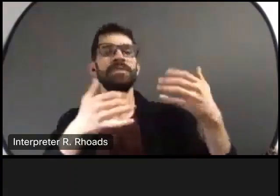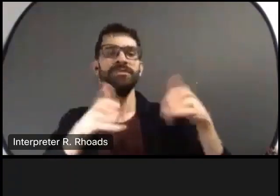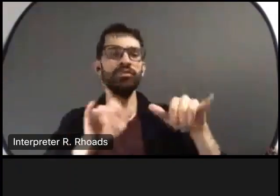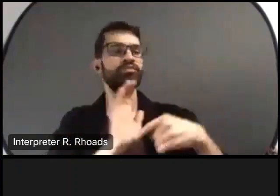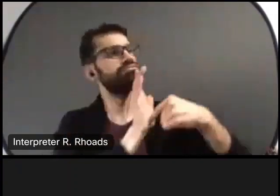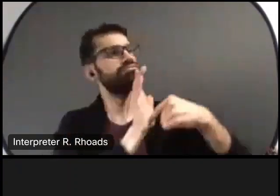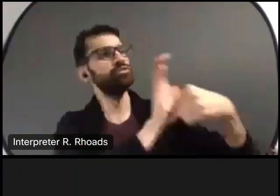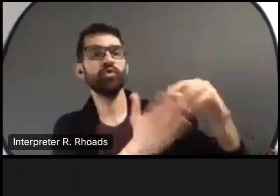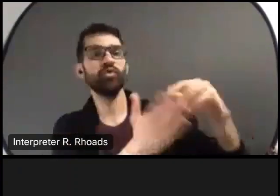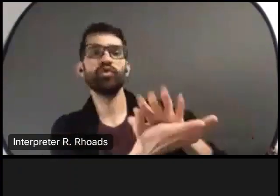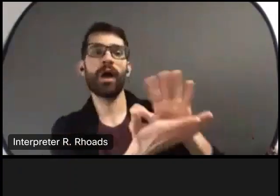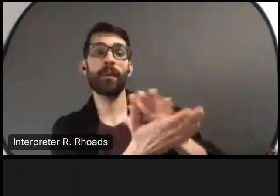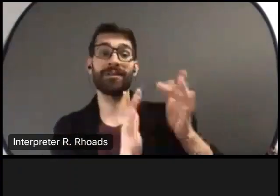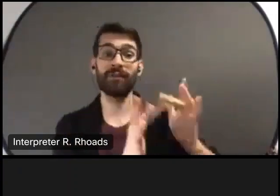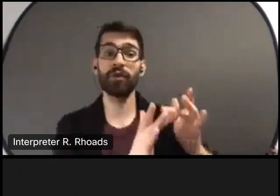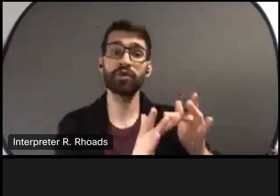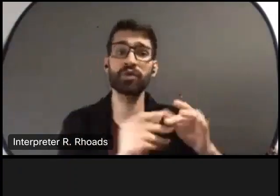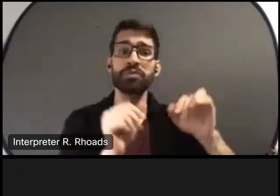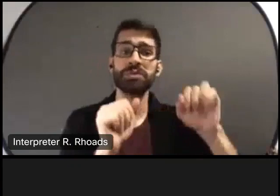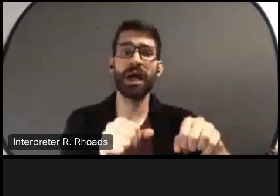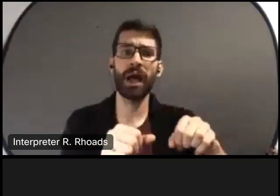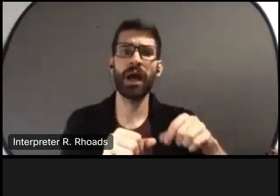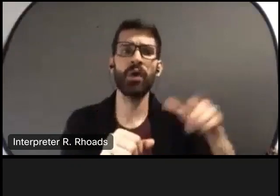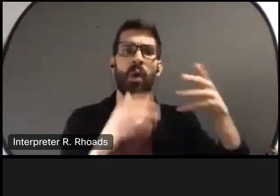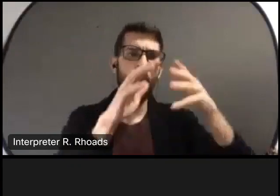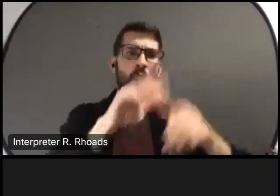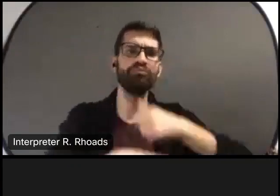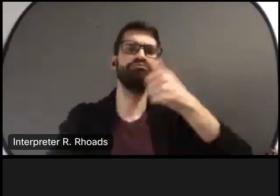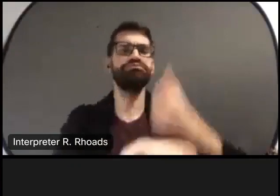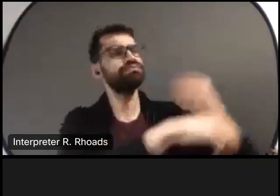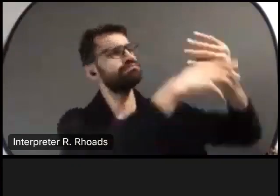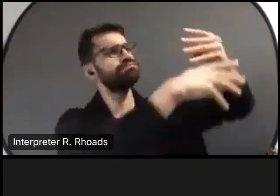when asked just by proactively sharing them in a well-organized Website. (Williams) That's correct,